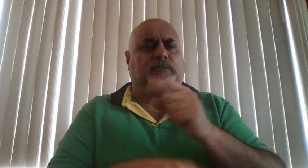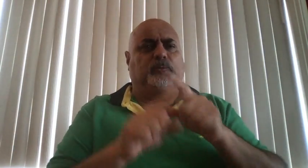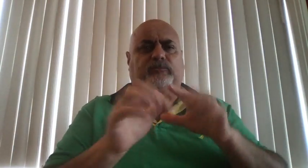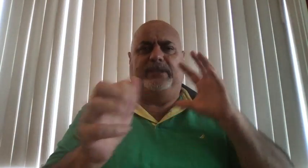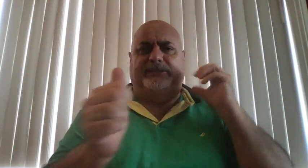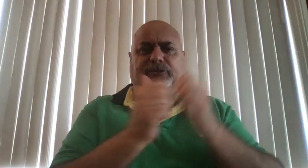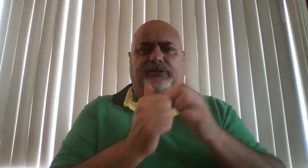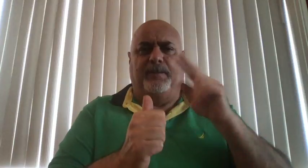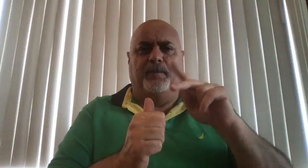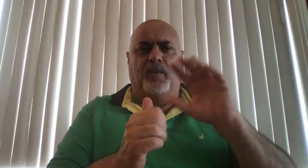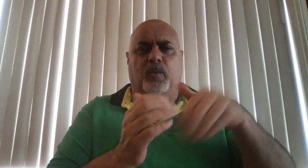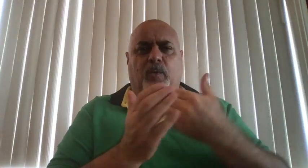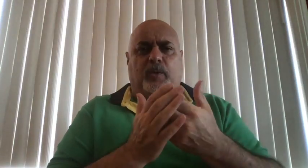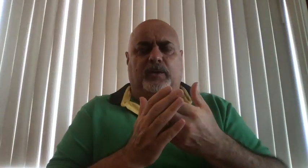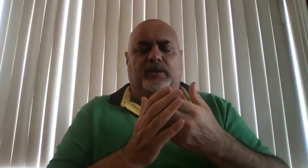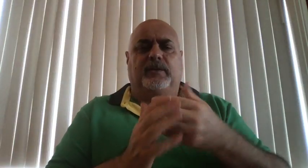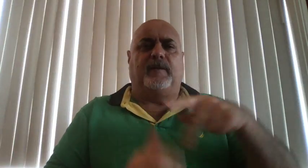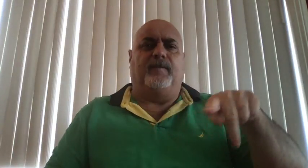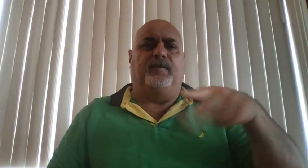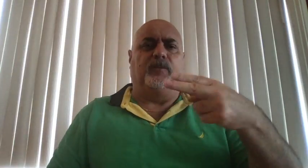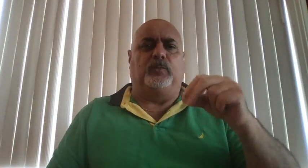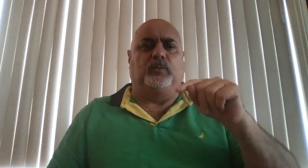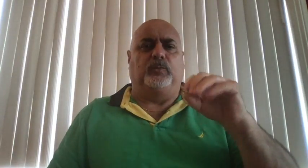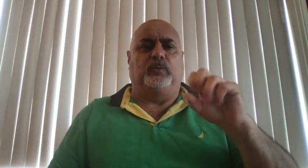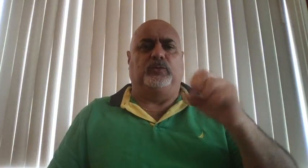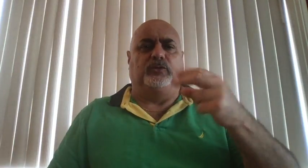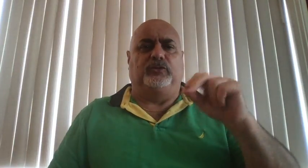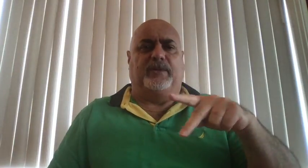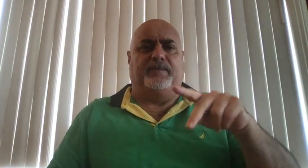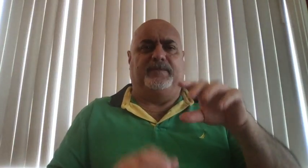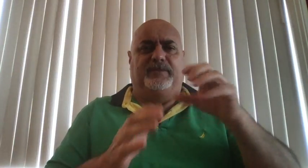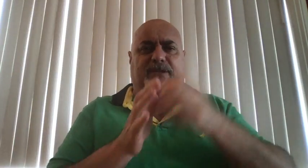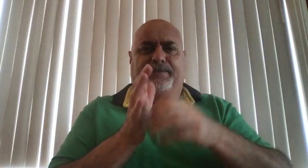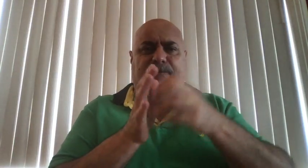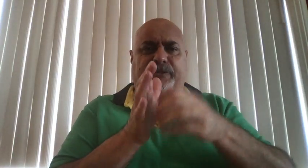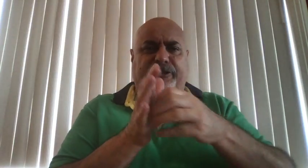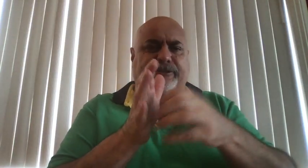And their ability to catch up on all their photo shop chapters.